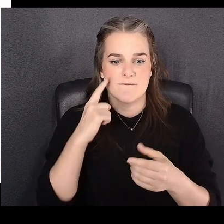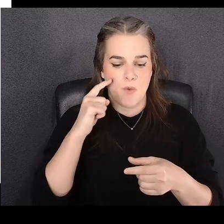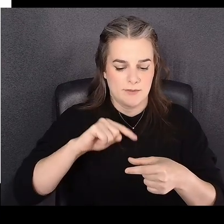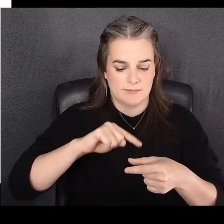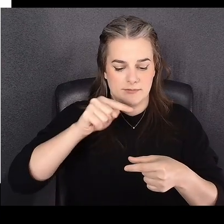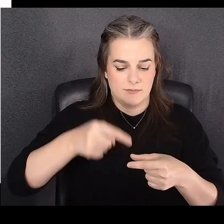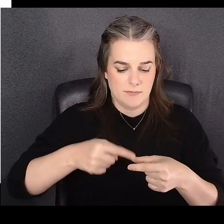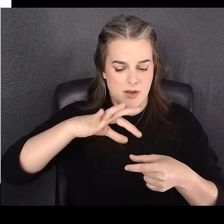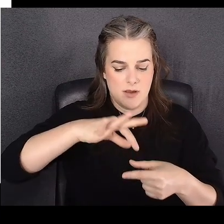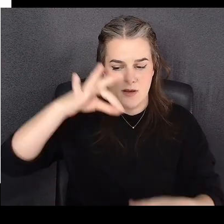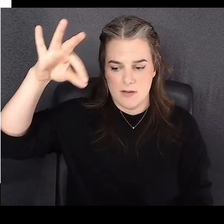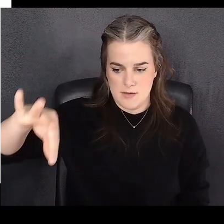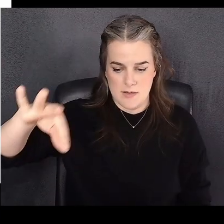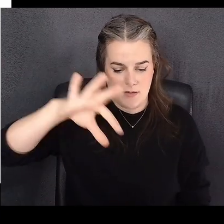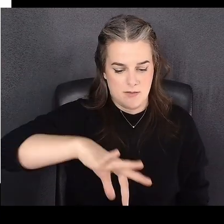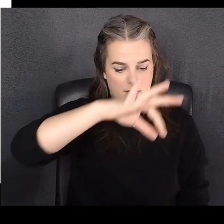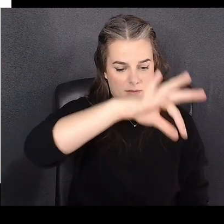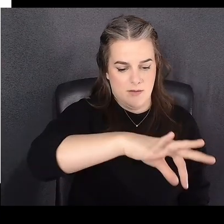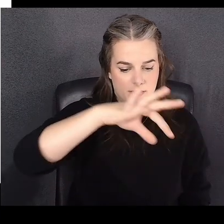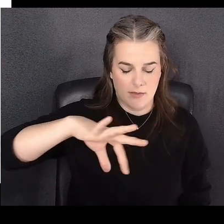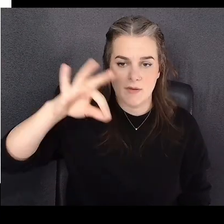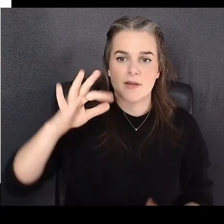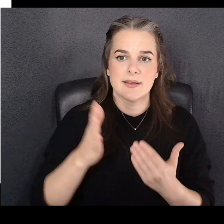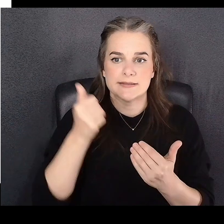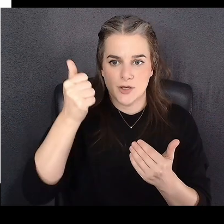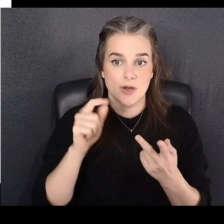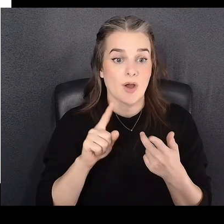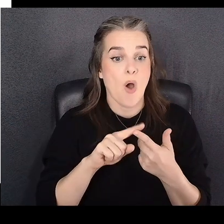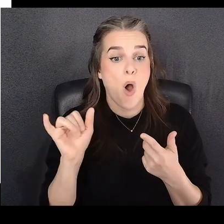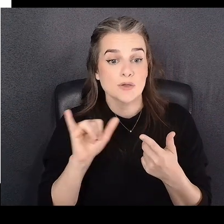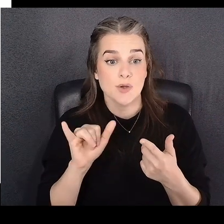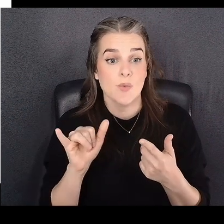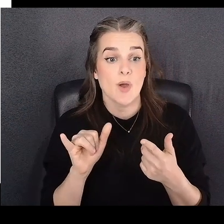So the Scrabble board in the middle picture is on an easel.